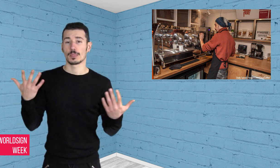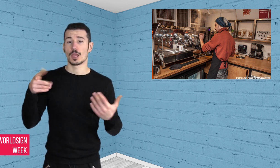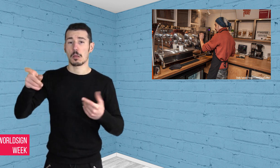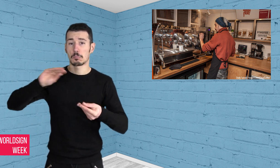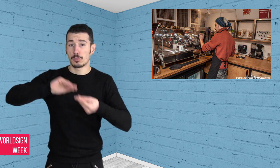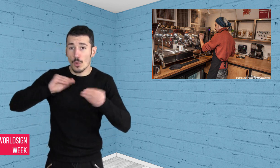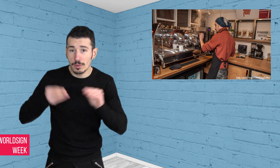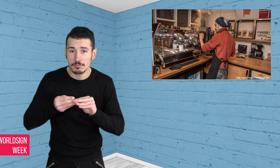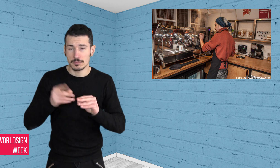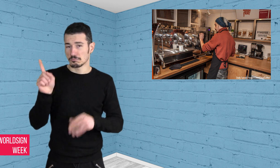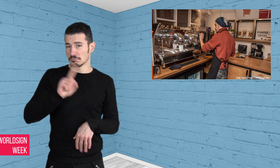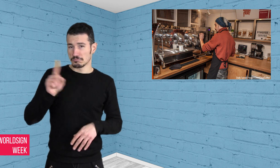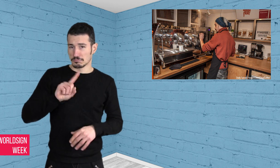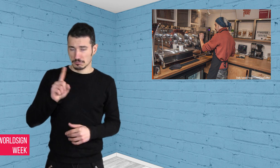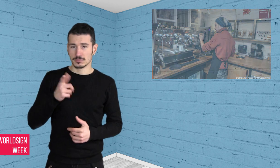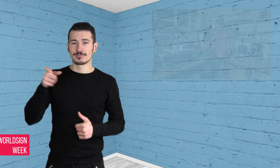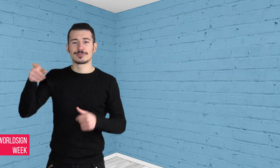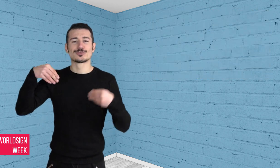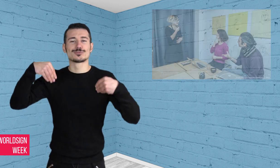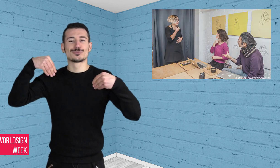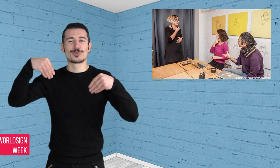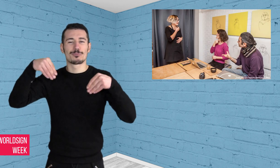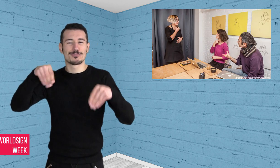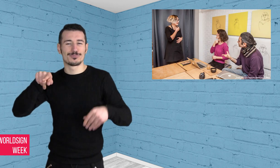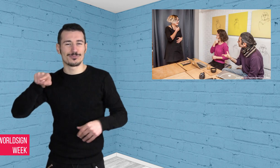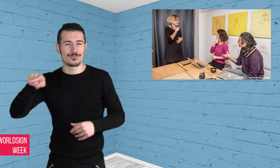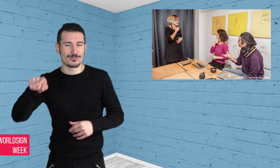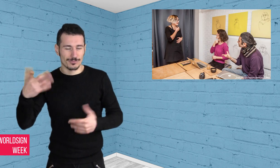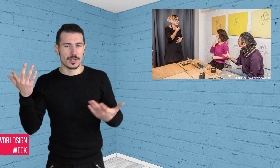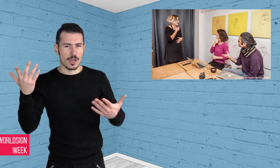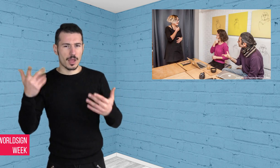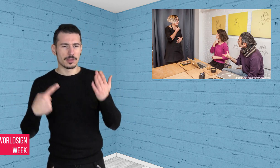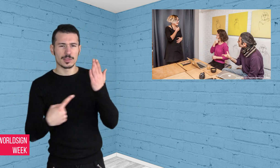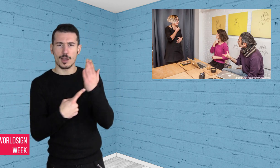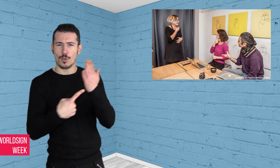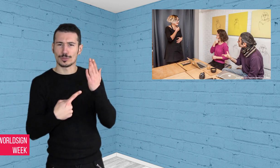It turns out not to be an issue; the shop uses technology - providing tablets that